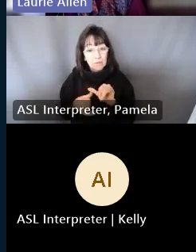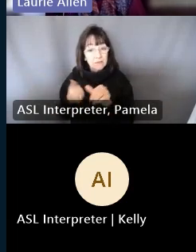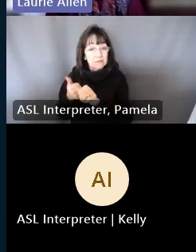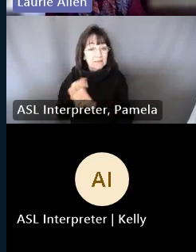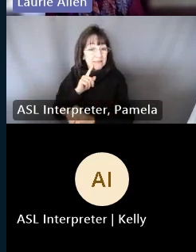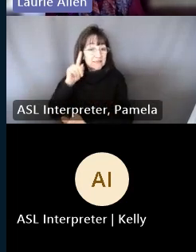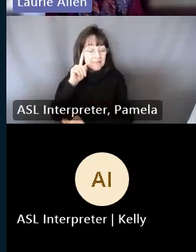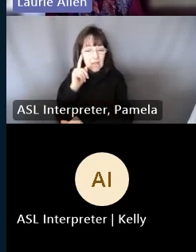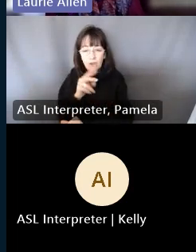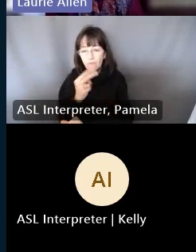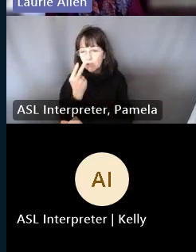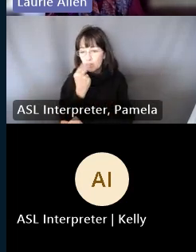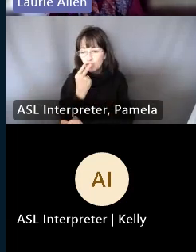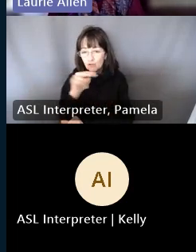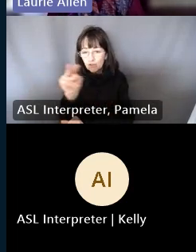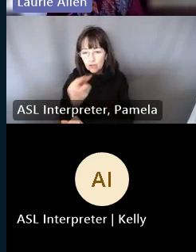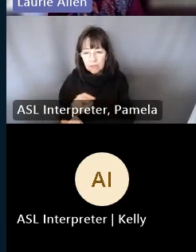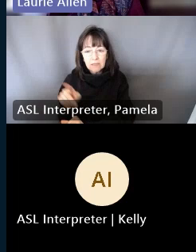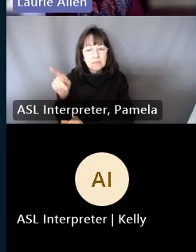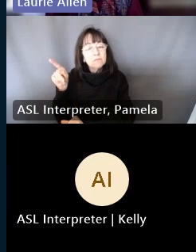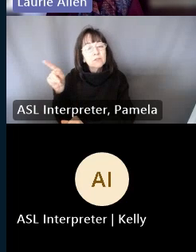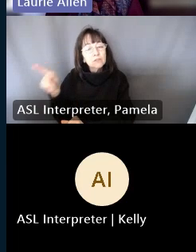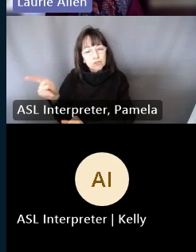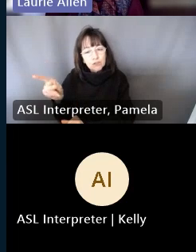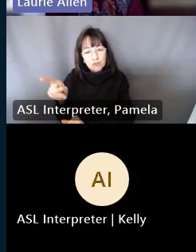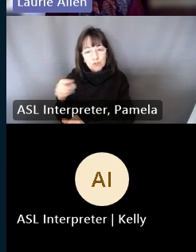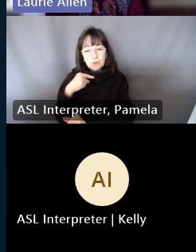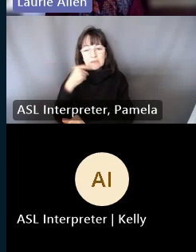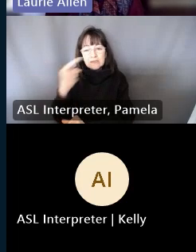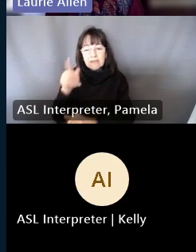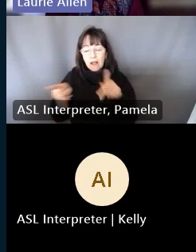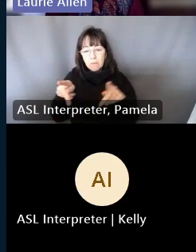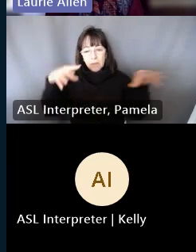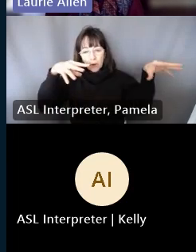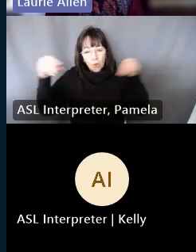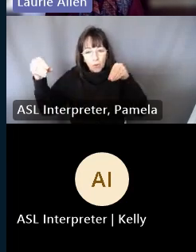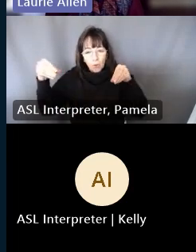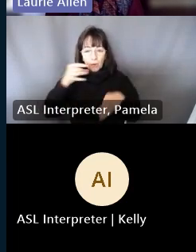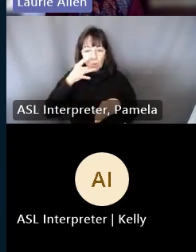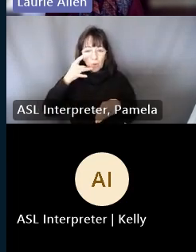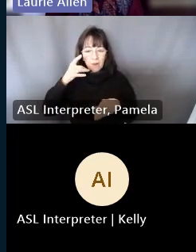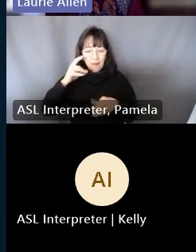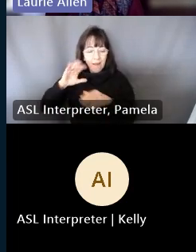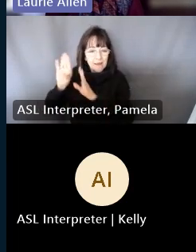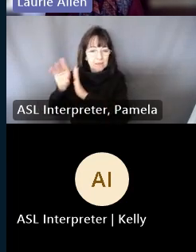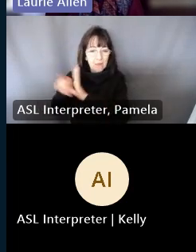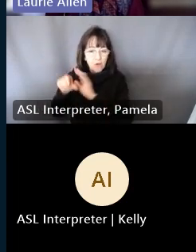She would join a video call and ask people to dim the lights behind her so that she can more easily focus on reading their lips.